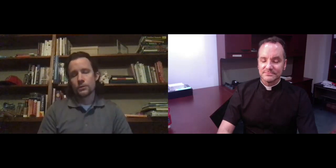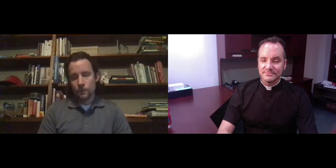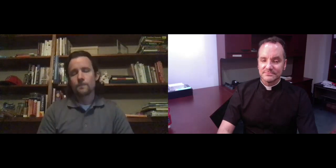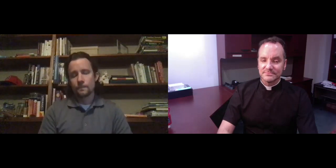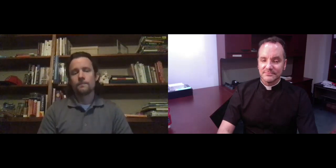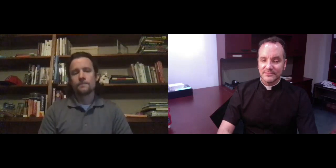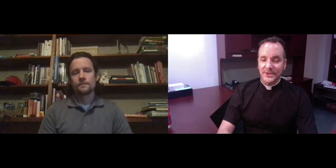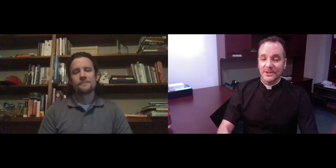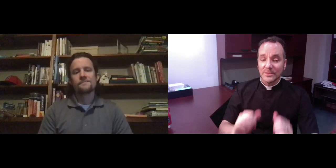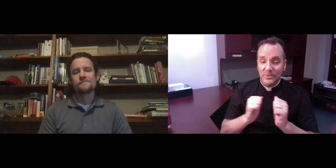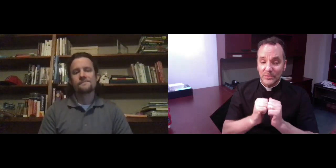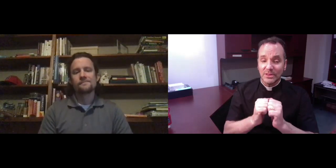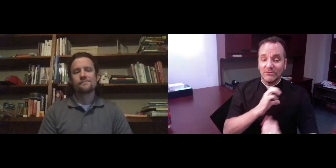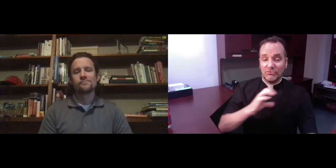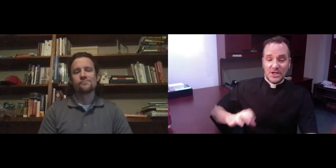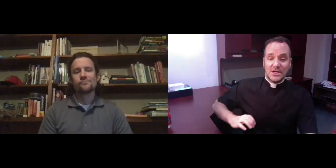Stay strong in the faith.